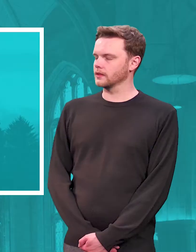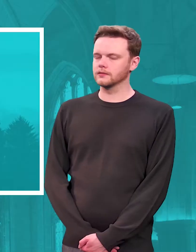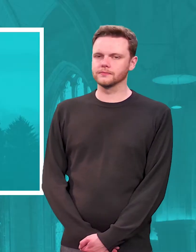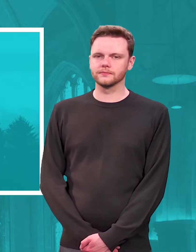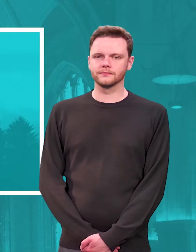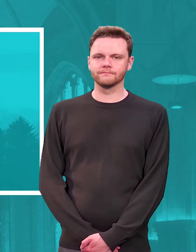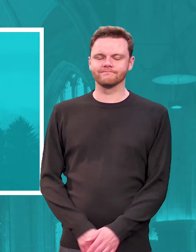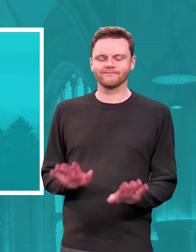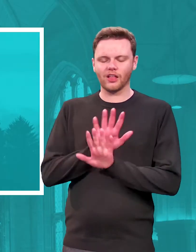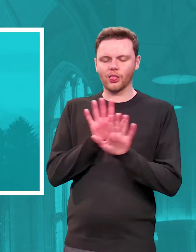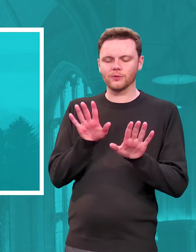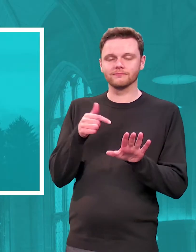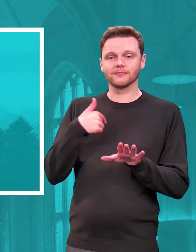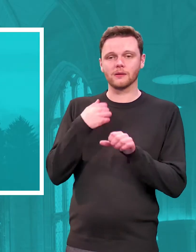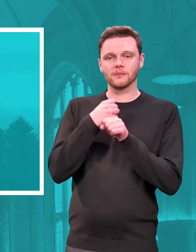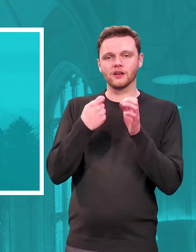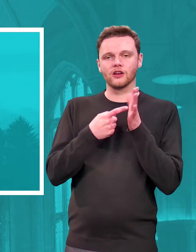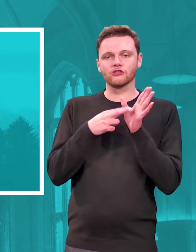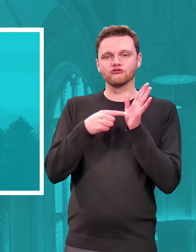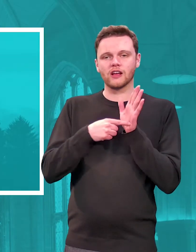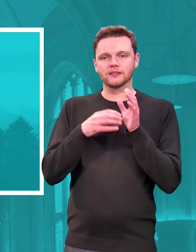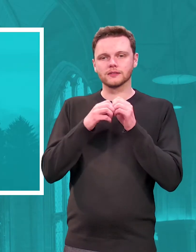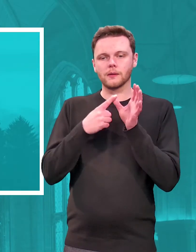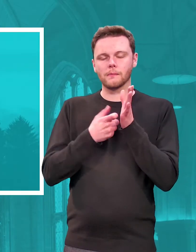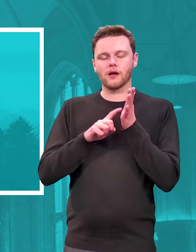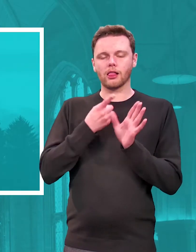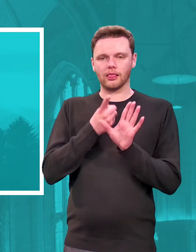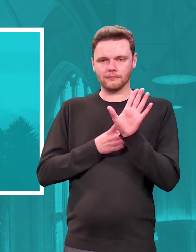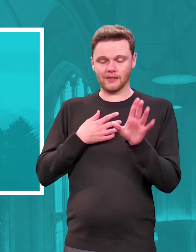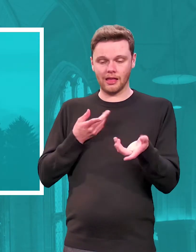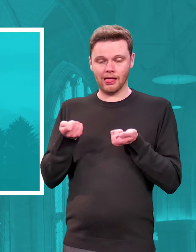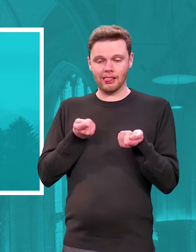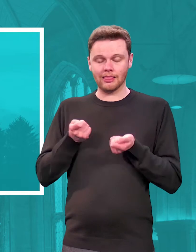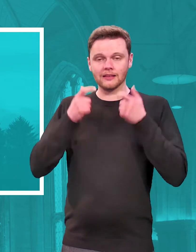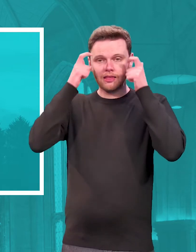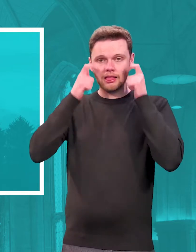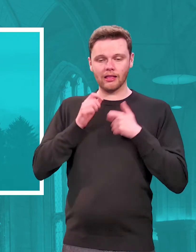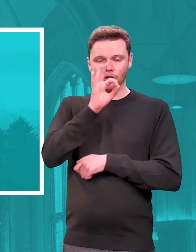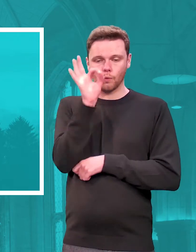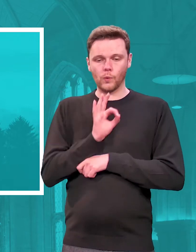Hello. I’m Grant Barclay and I convene the Legal Questions Committee. I’d like to take you through its Report